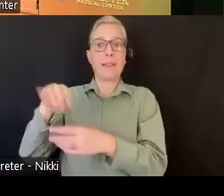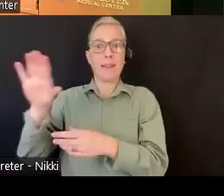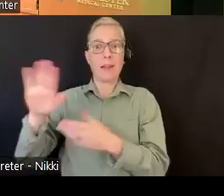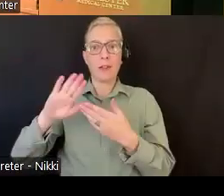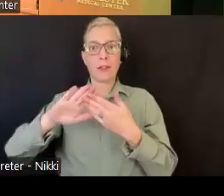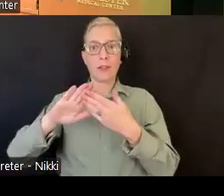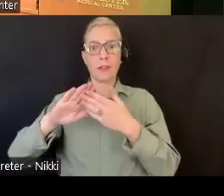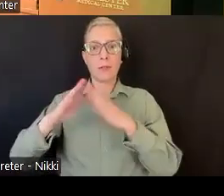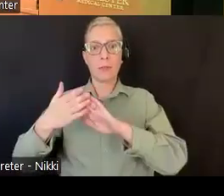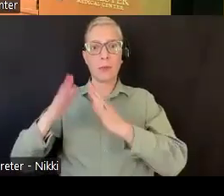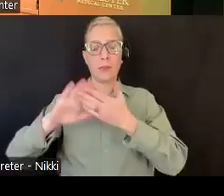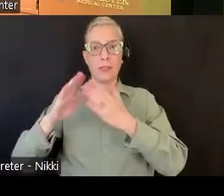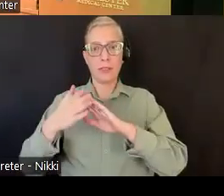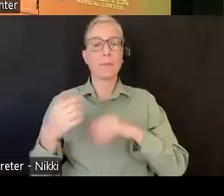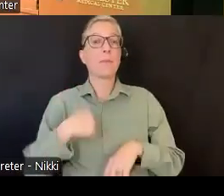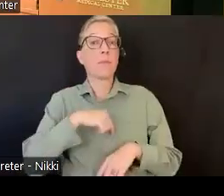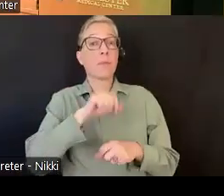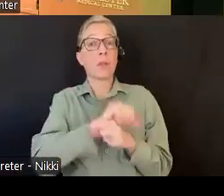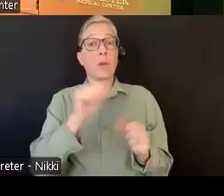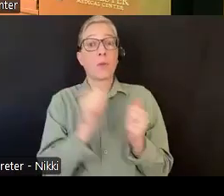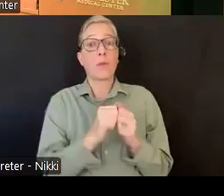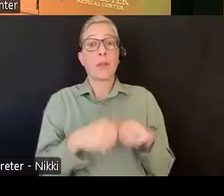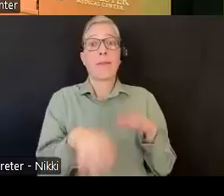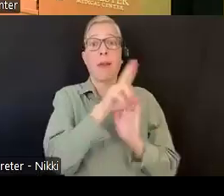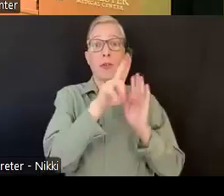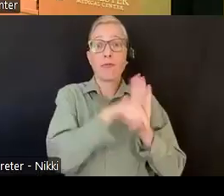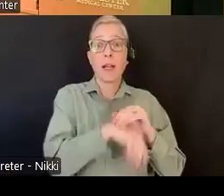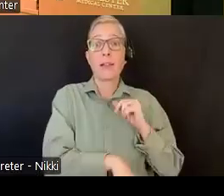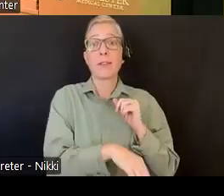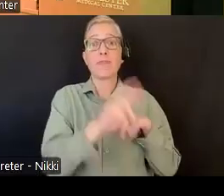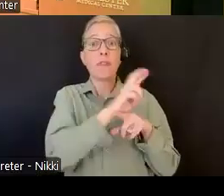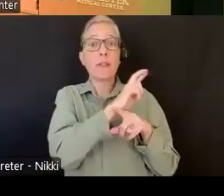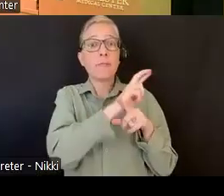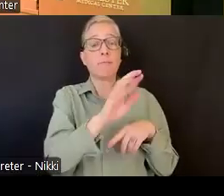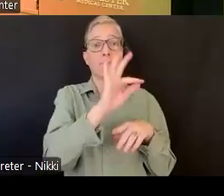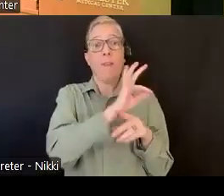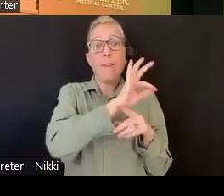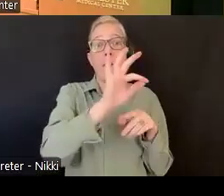um who come in as interns and that that those two structures allow for them to sort of meaningfully